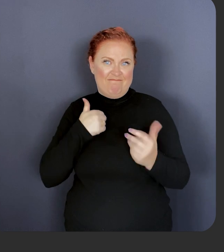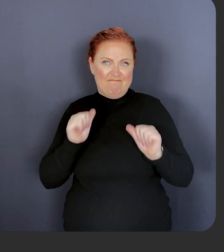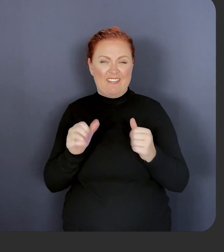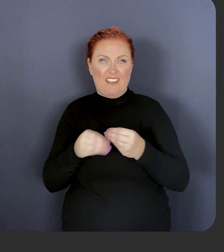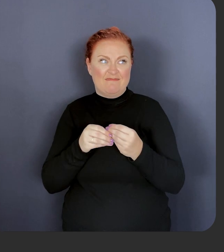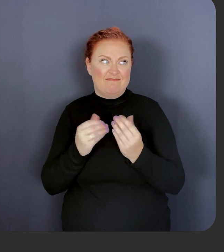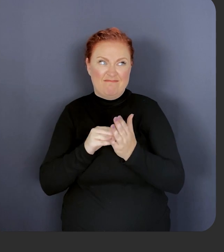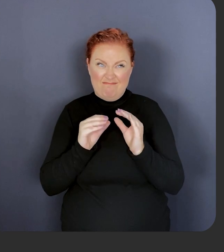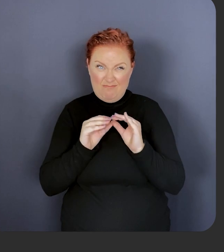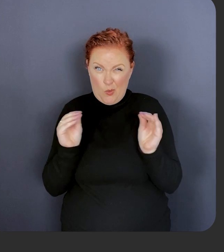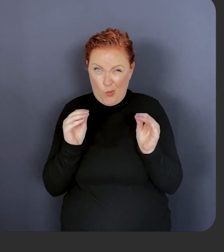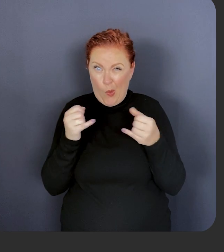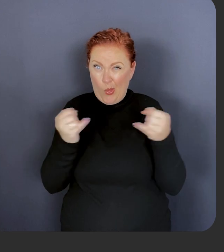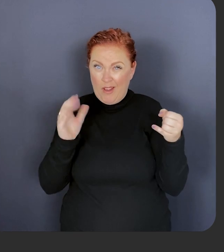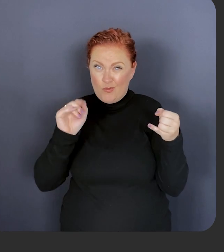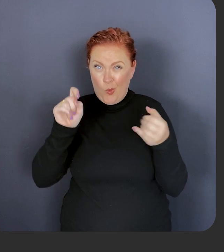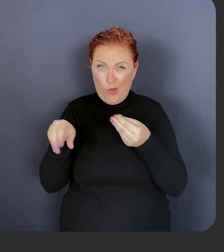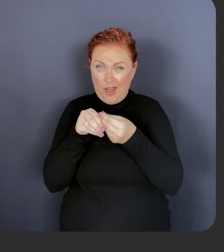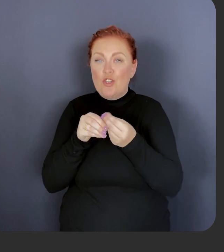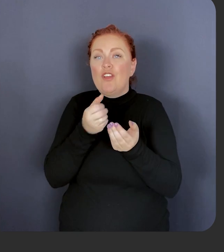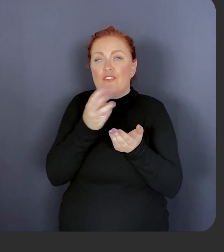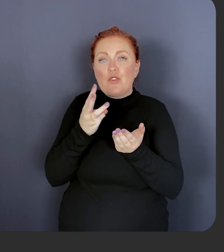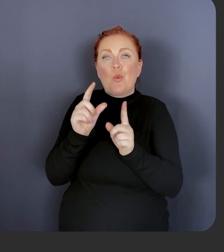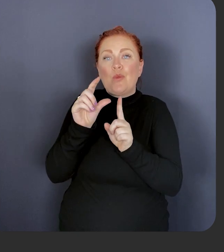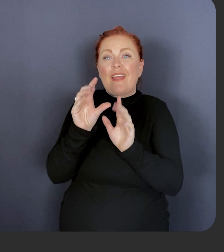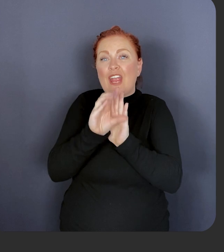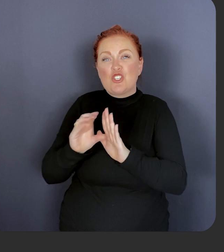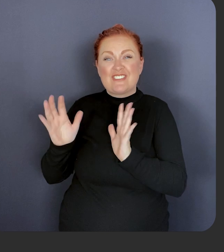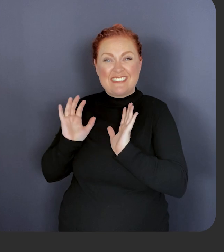I mean, literally, no lines of code were added. Just a few characters on a few lines.